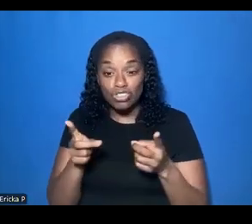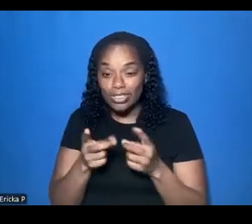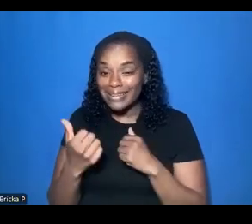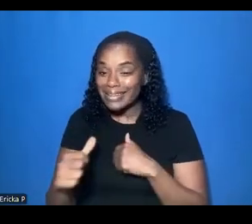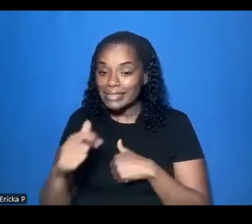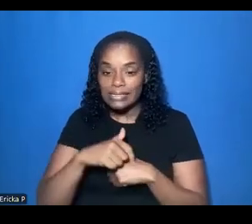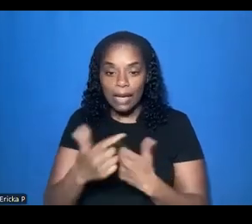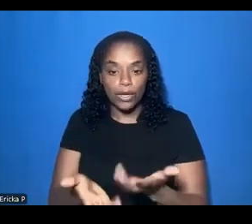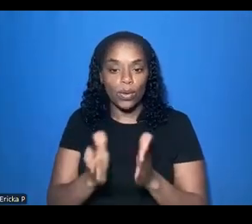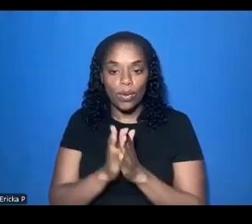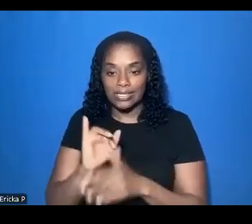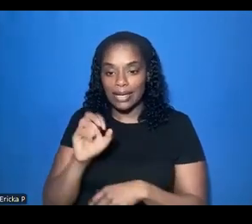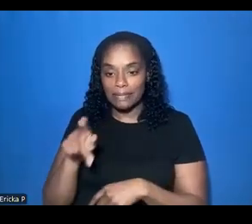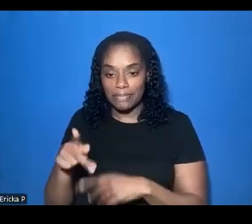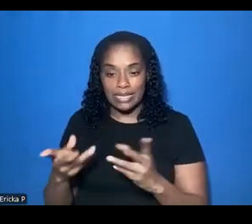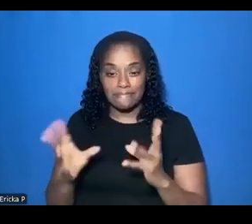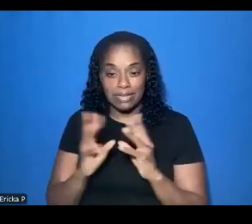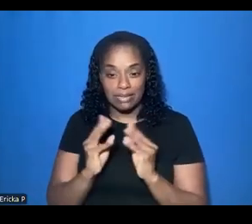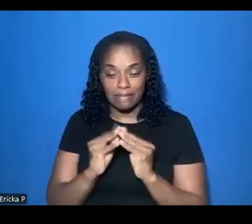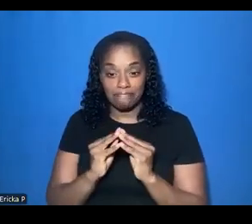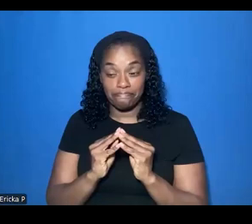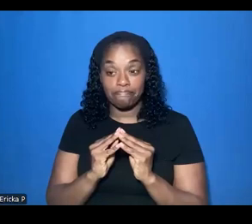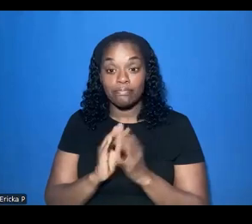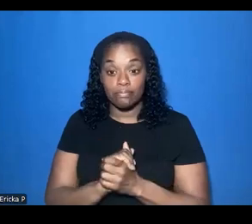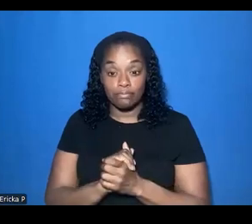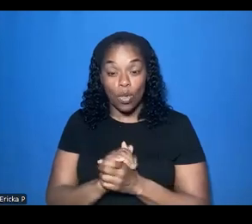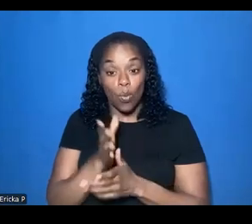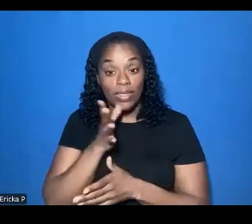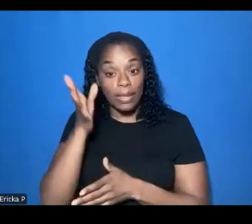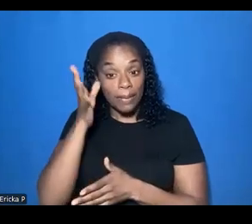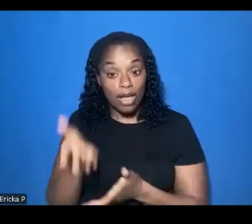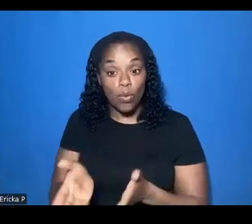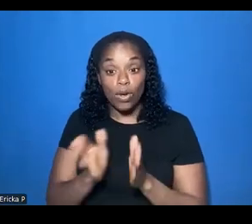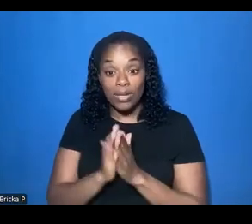When the parent requests an IEP, the school district has to hold an IEP meeting